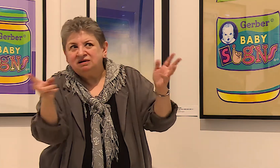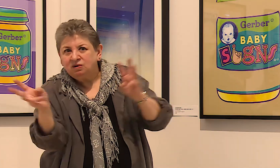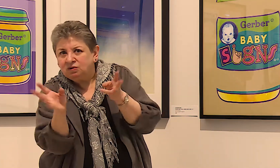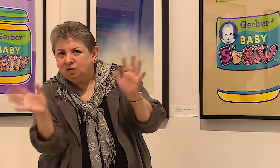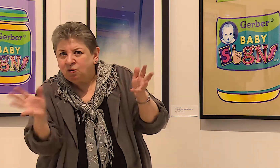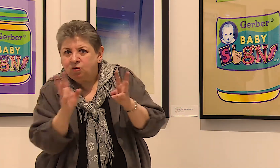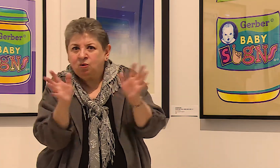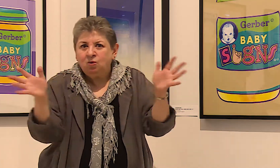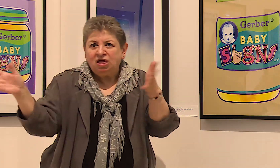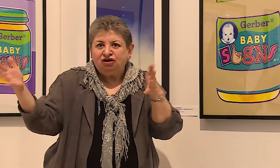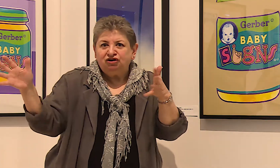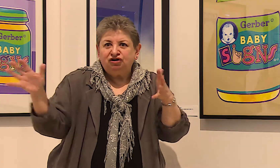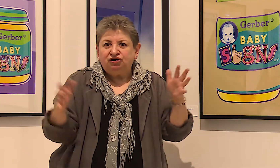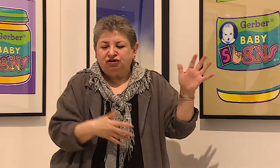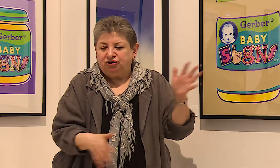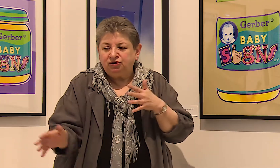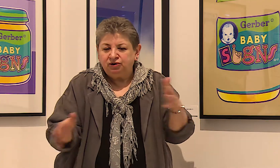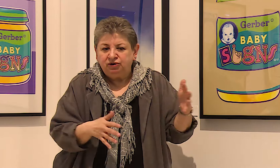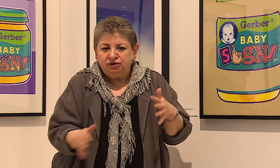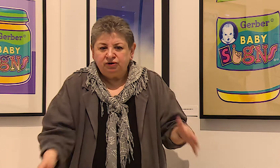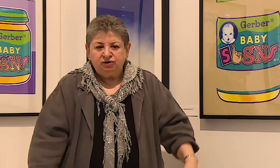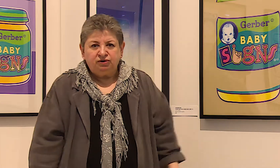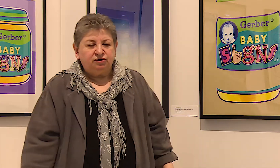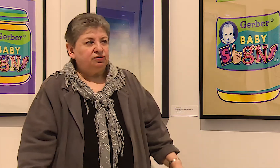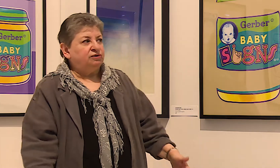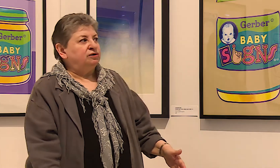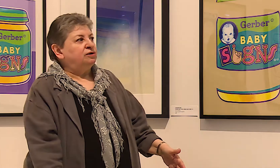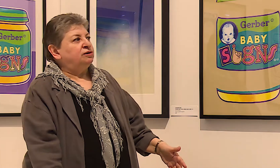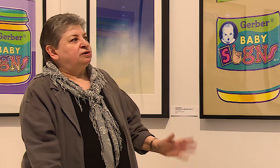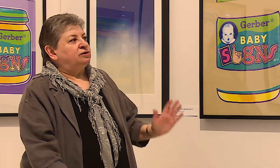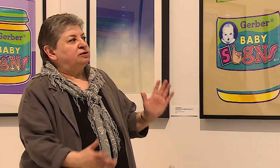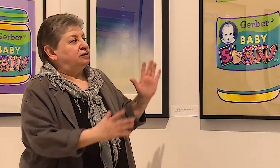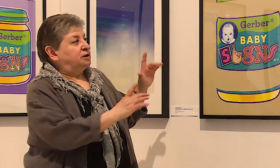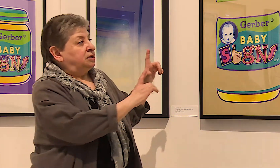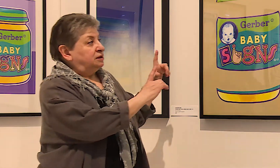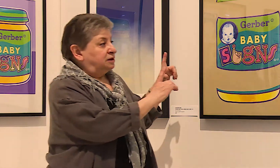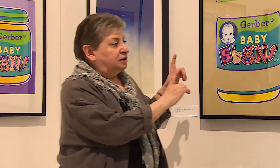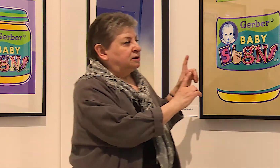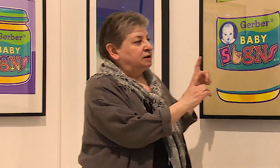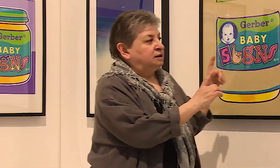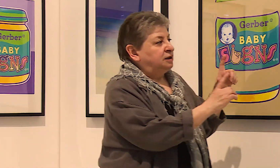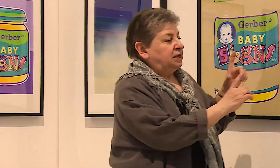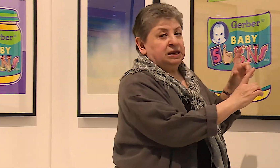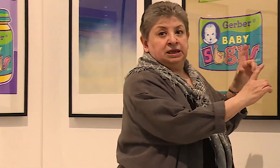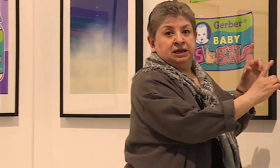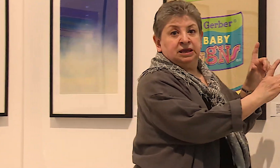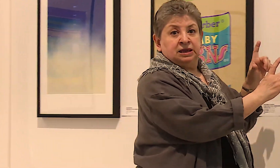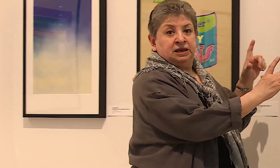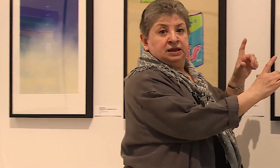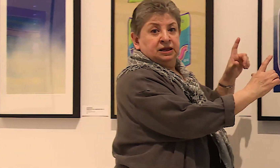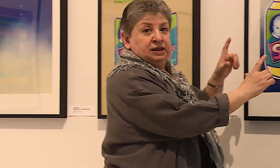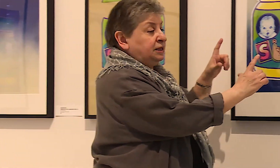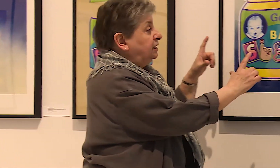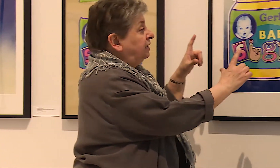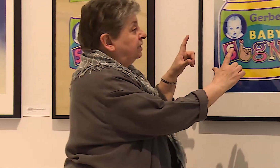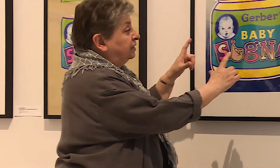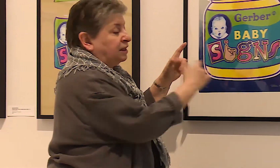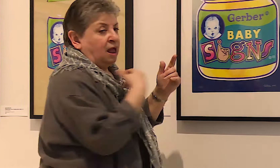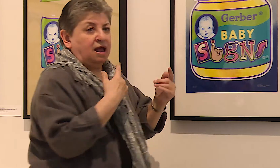all over again. Ugh! It was hell work, again, all contingent on the weather.